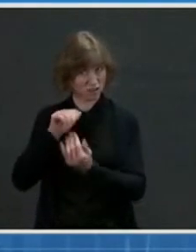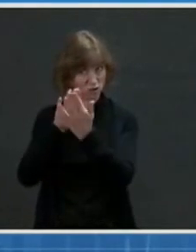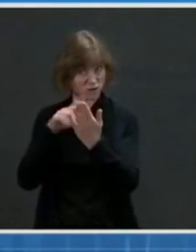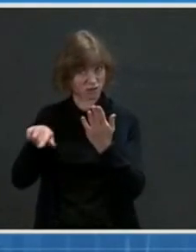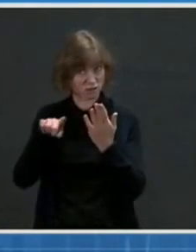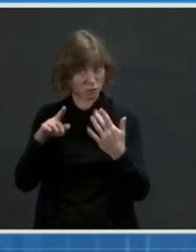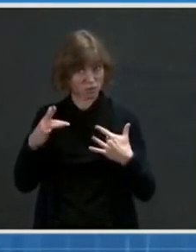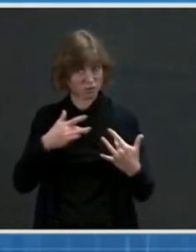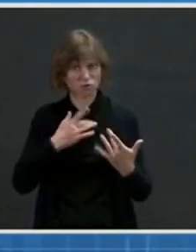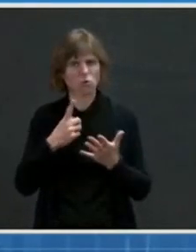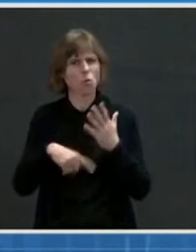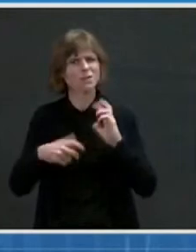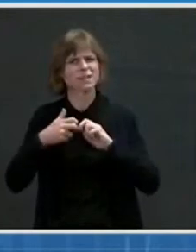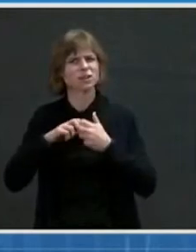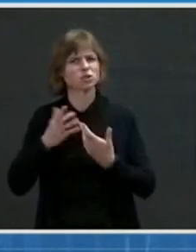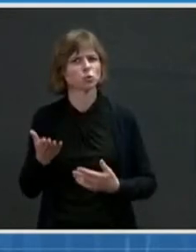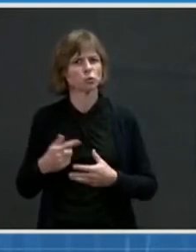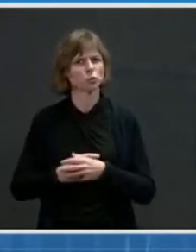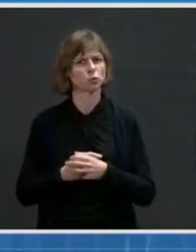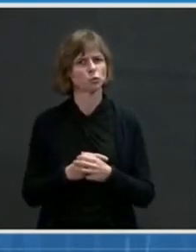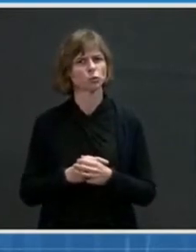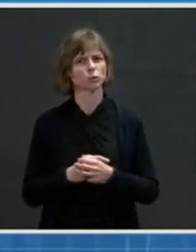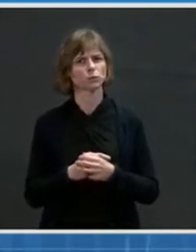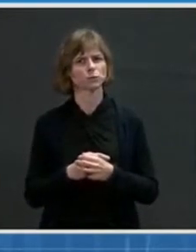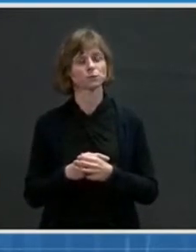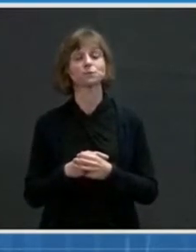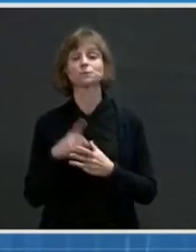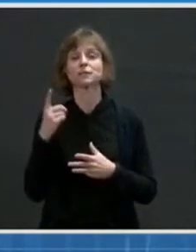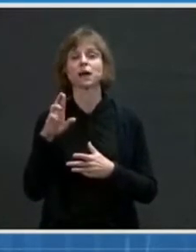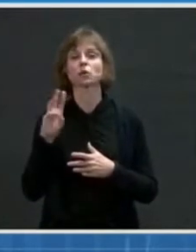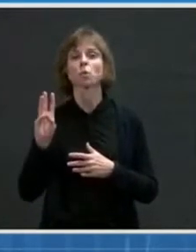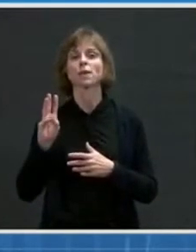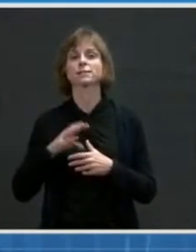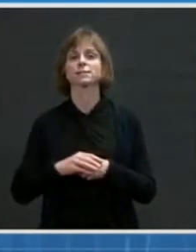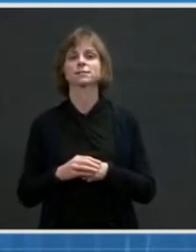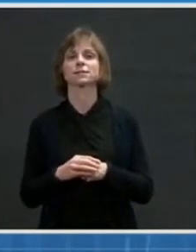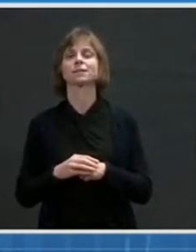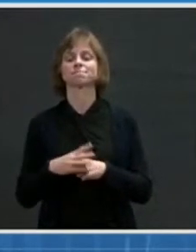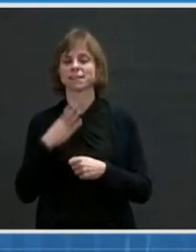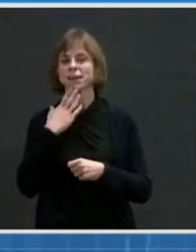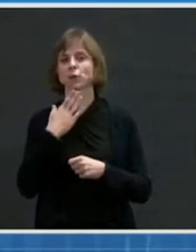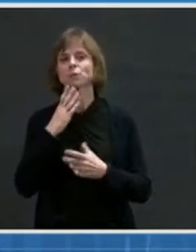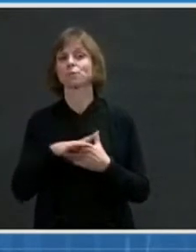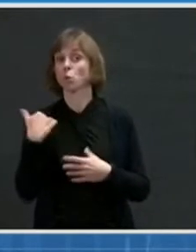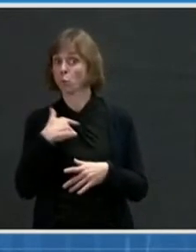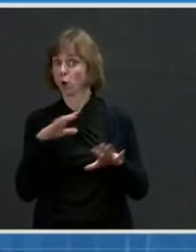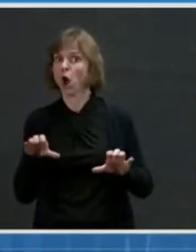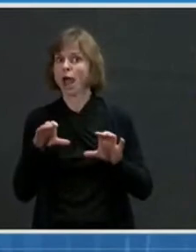DATA, WHETHER THOSE CONCERNS HAVE BEEN DEALT WITH AND WHAT THE ISSUE WAS THERE.